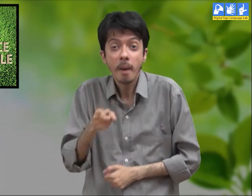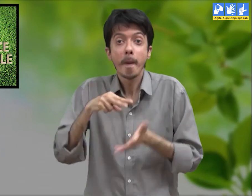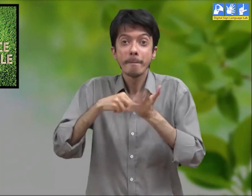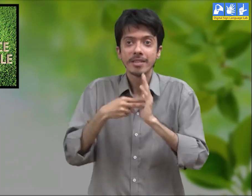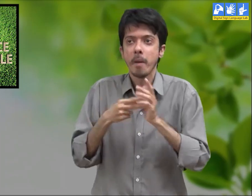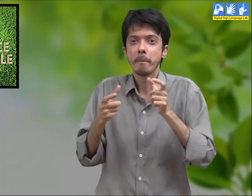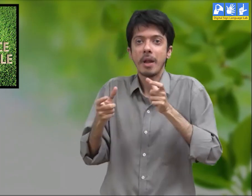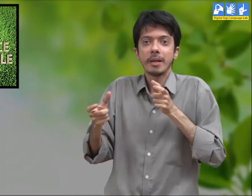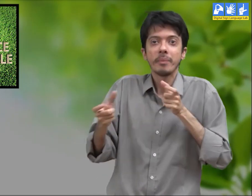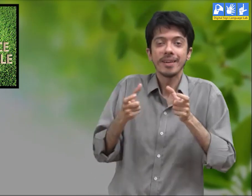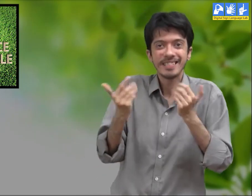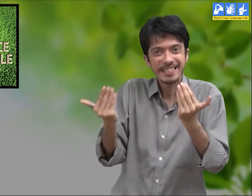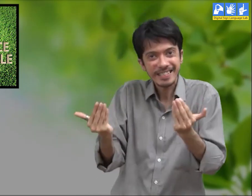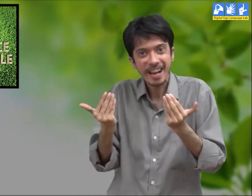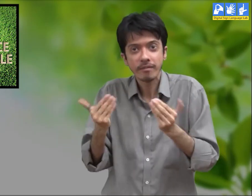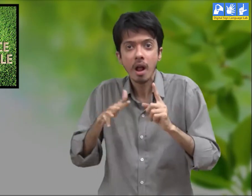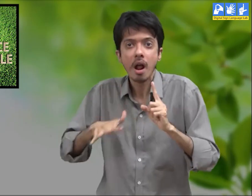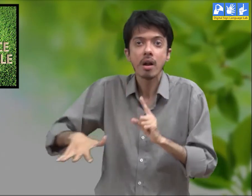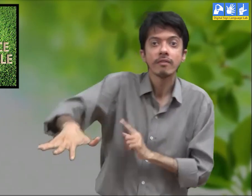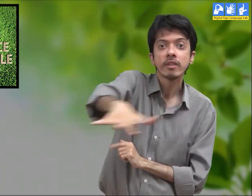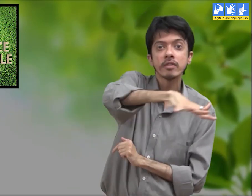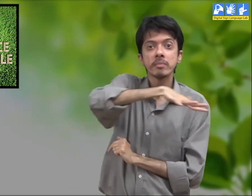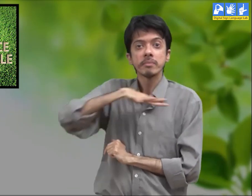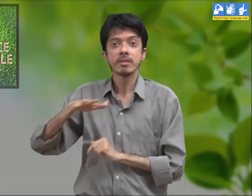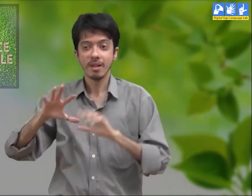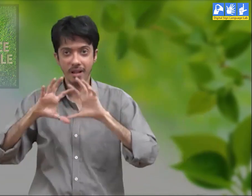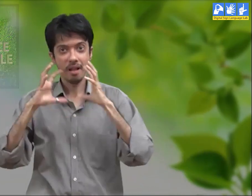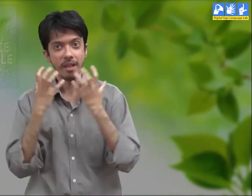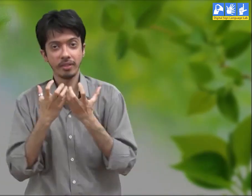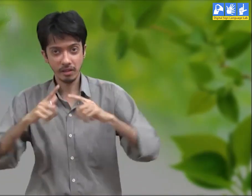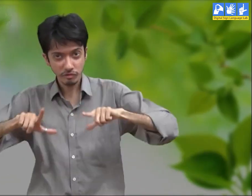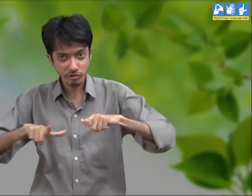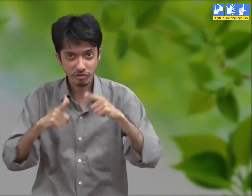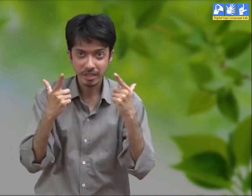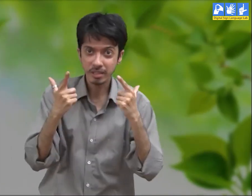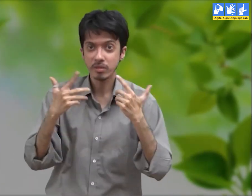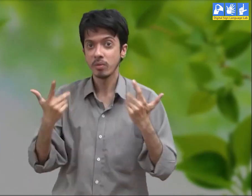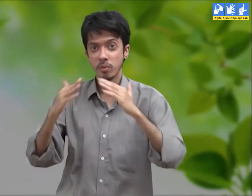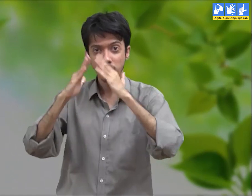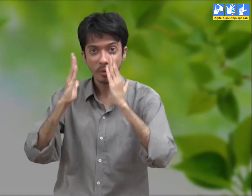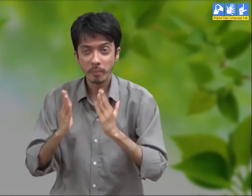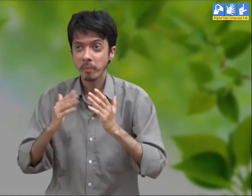This is how we can manage our natural resources. By following these points we can protect the